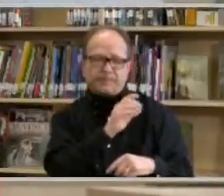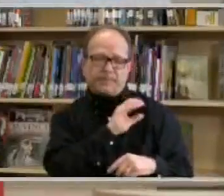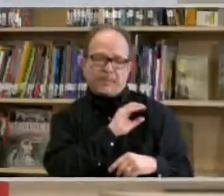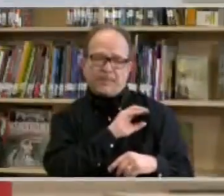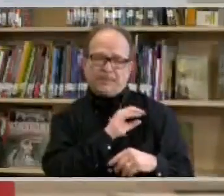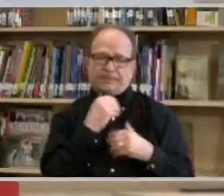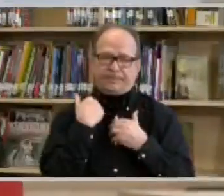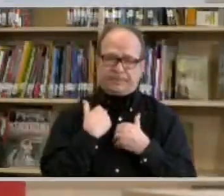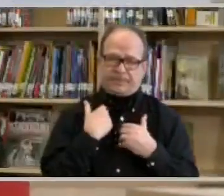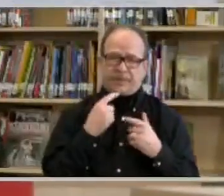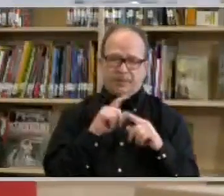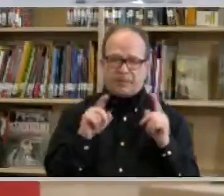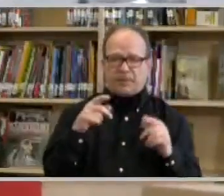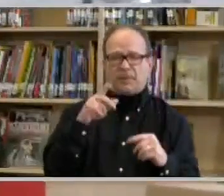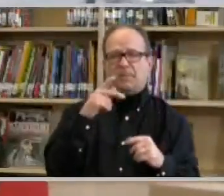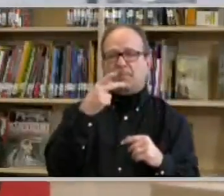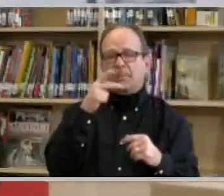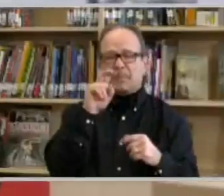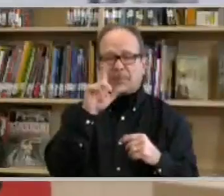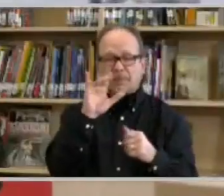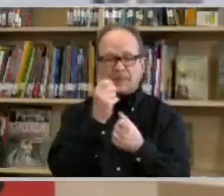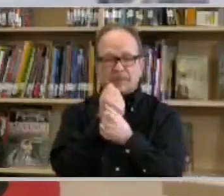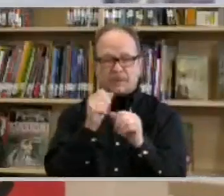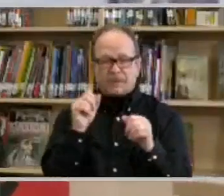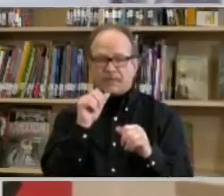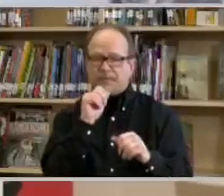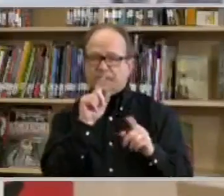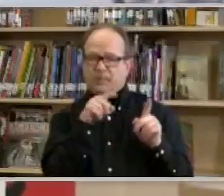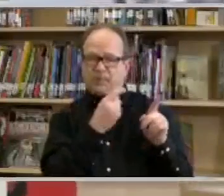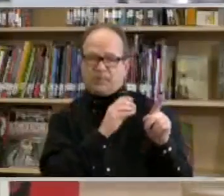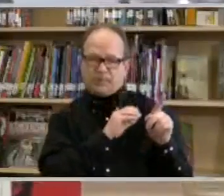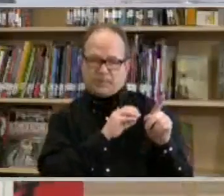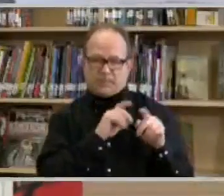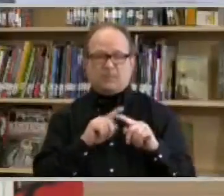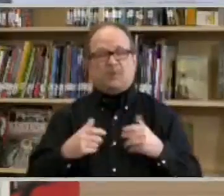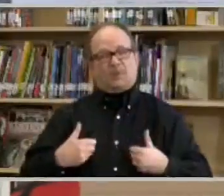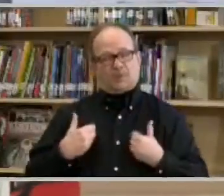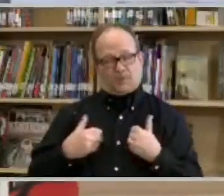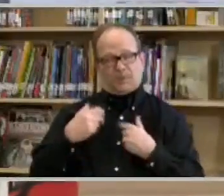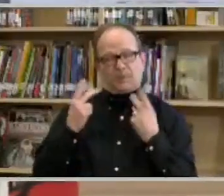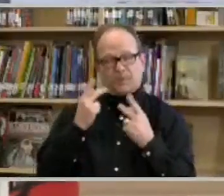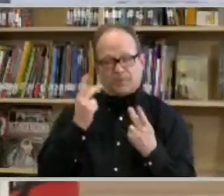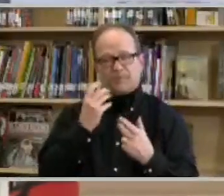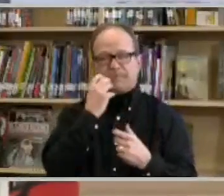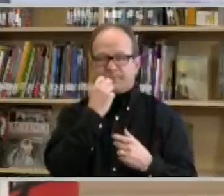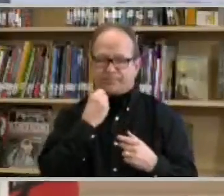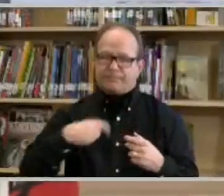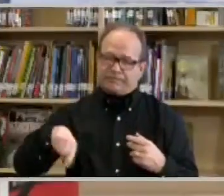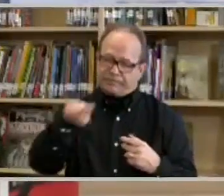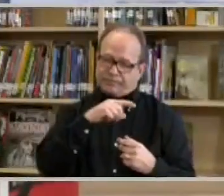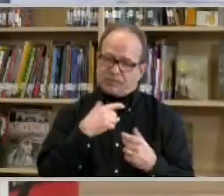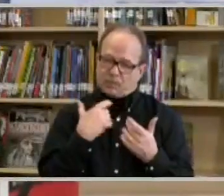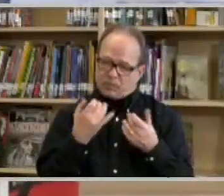POLICE MATTER. WHEN YOU TALK ABOUT PUBLIC